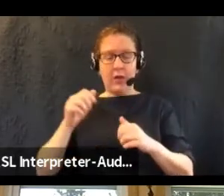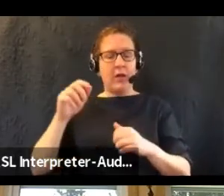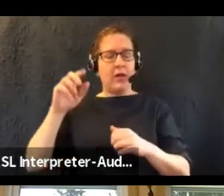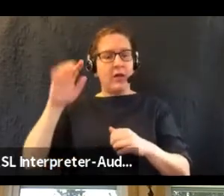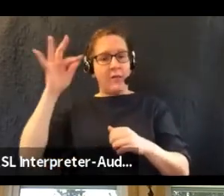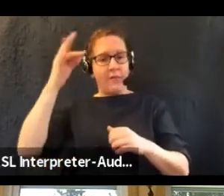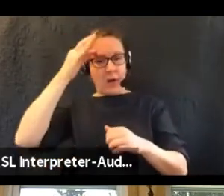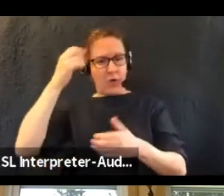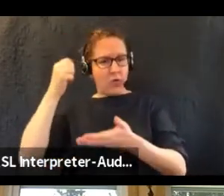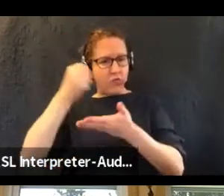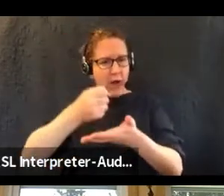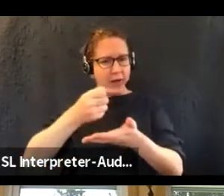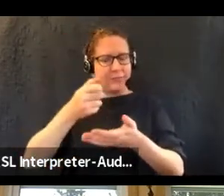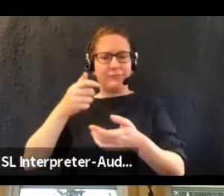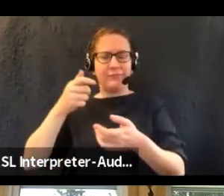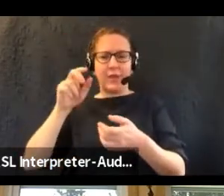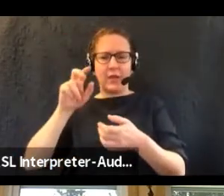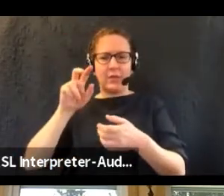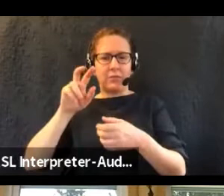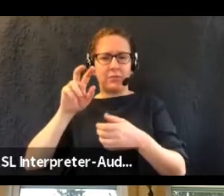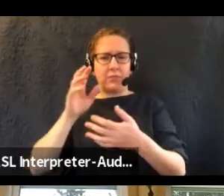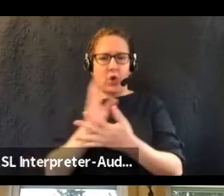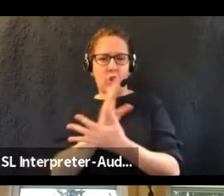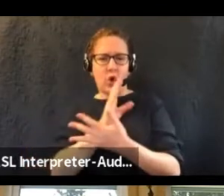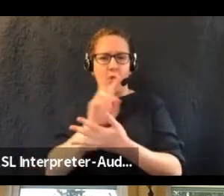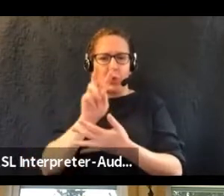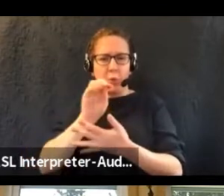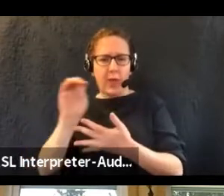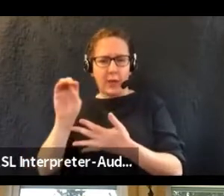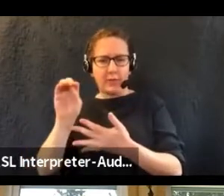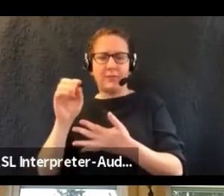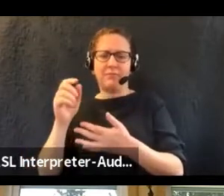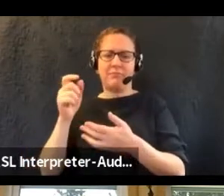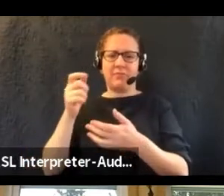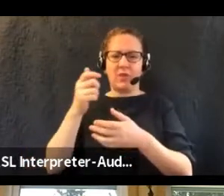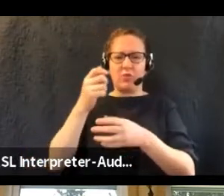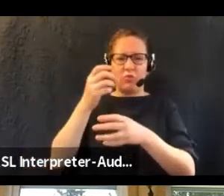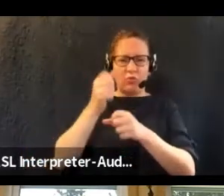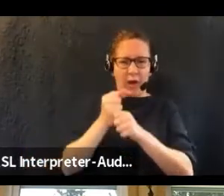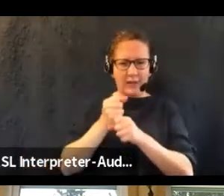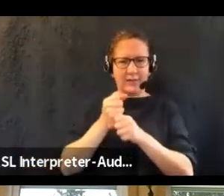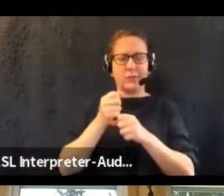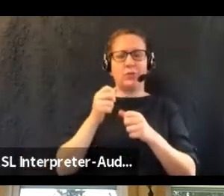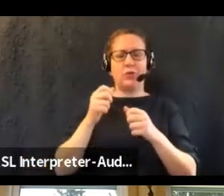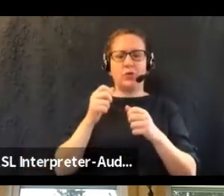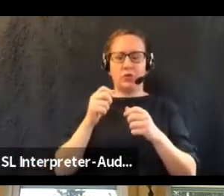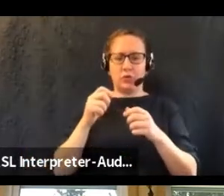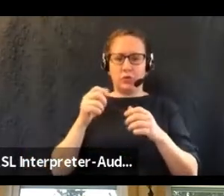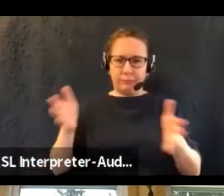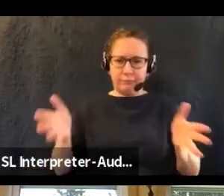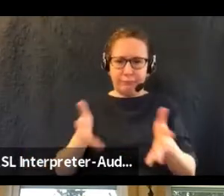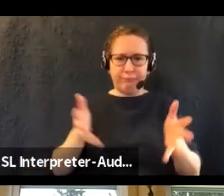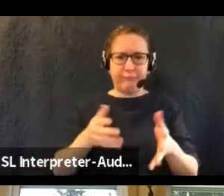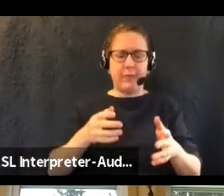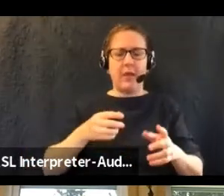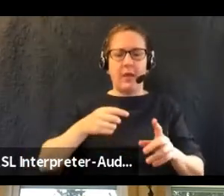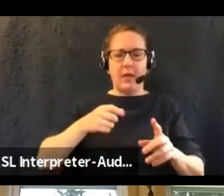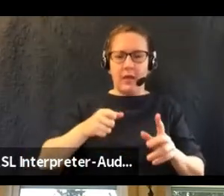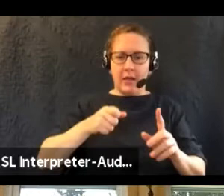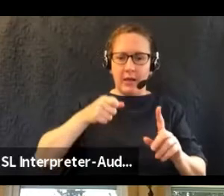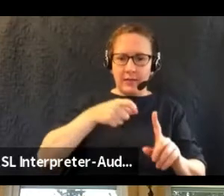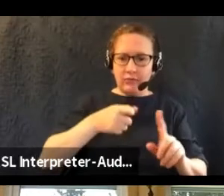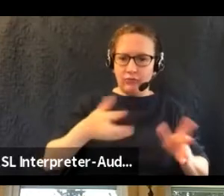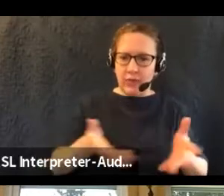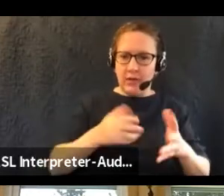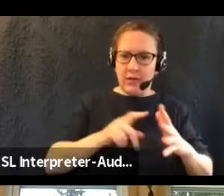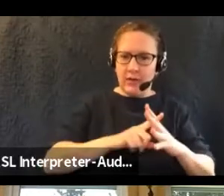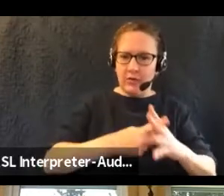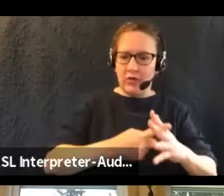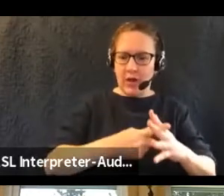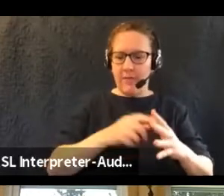2000 to initiate federal National policies for students with disabilities studying abroad